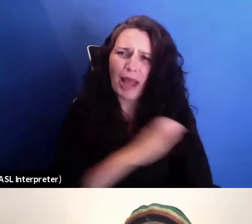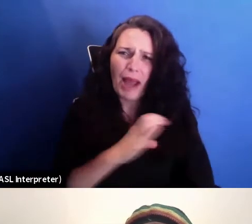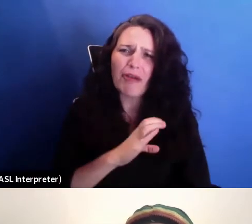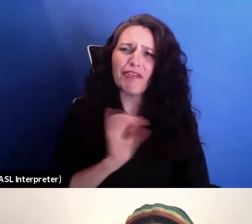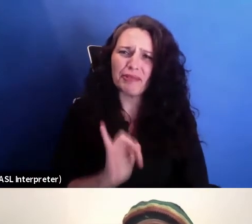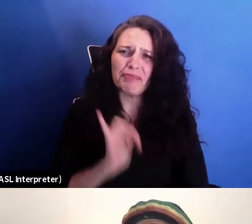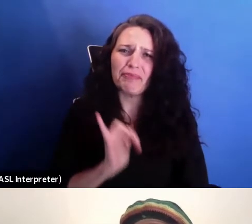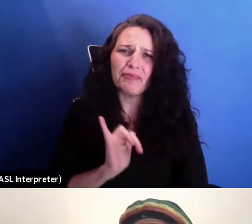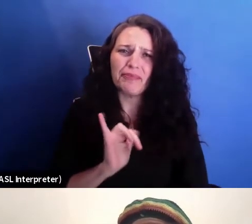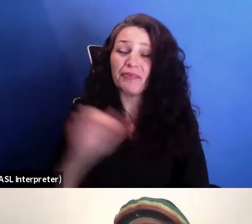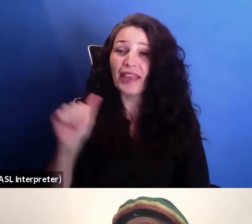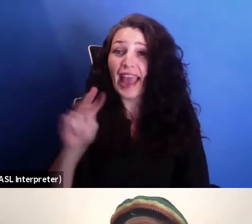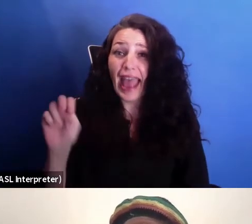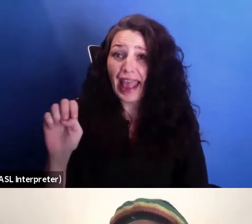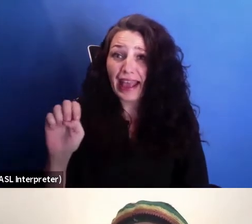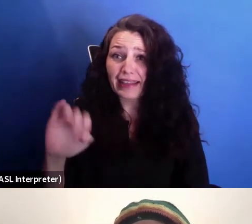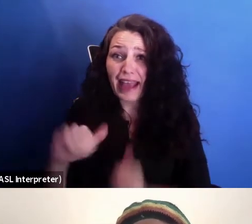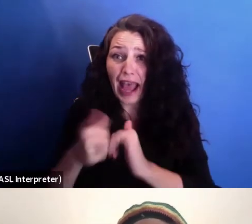Oh .